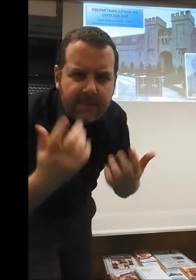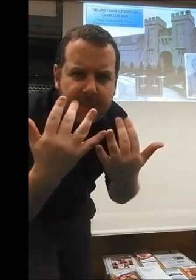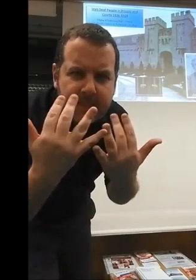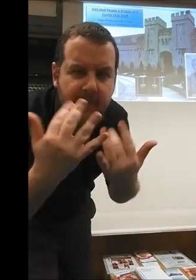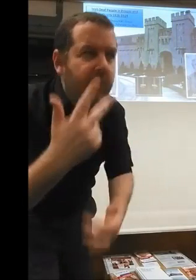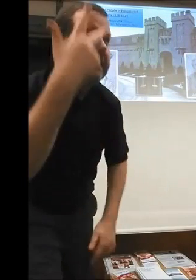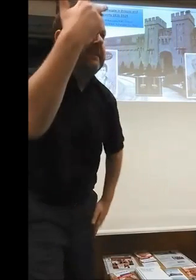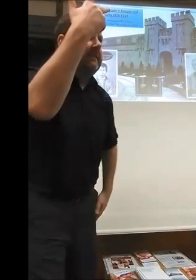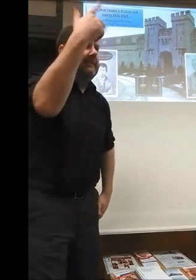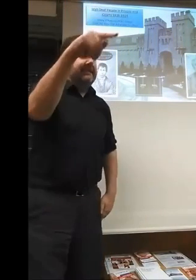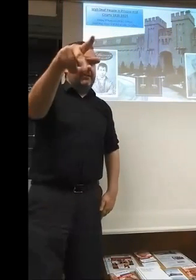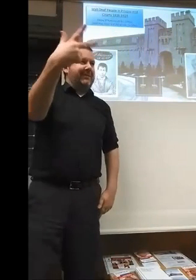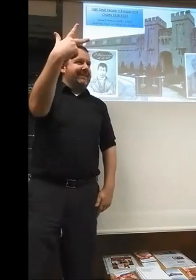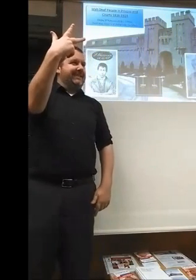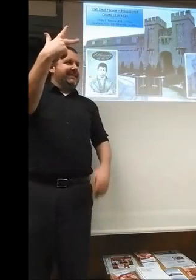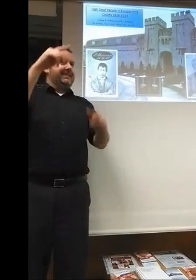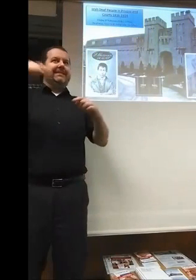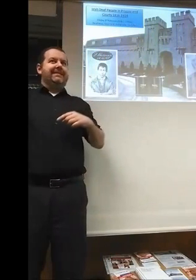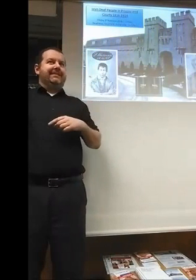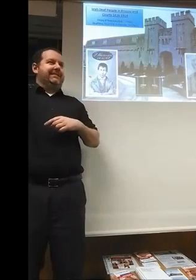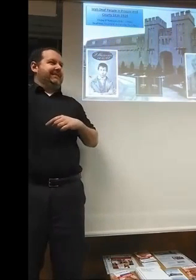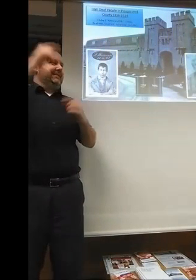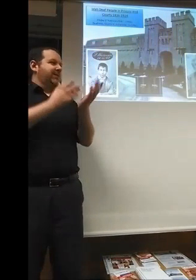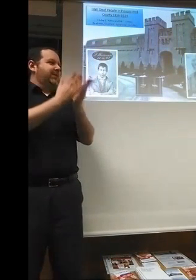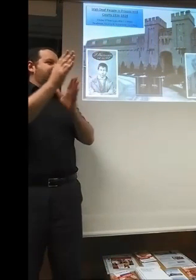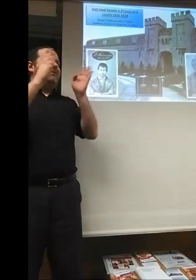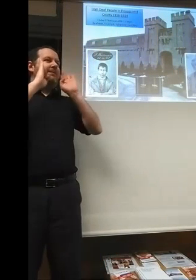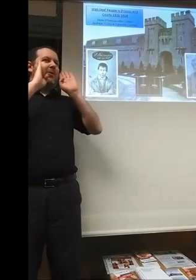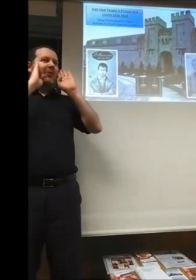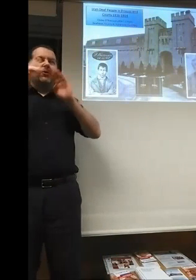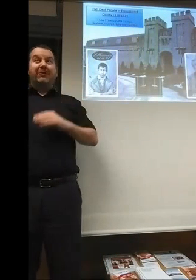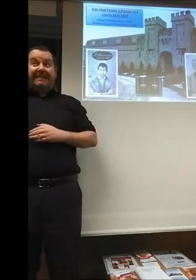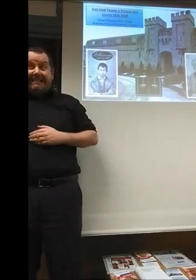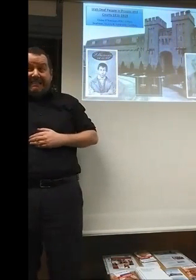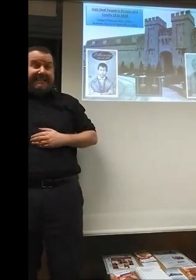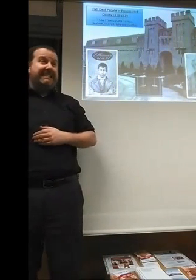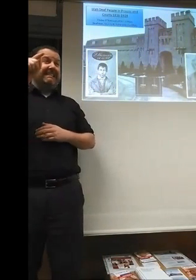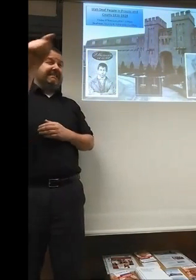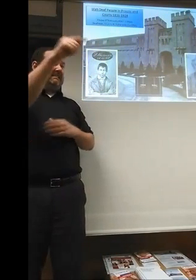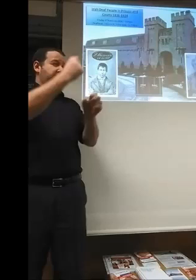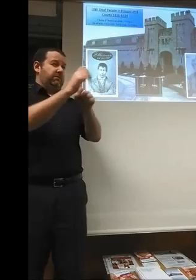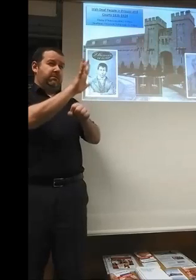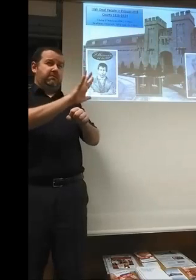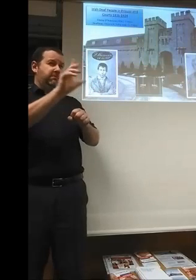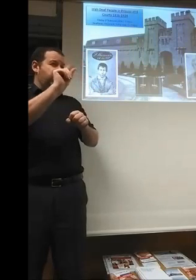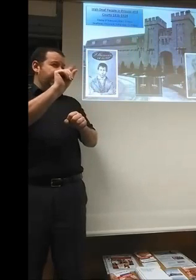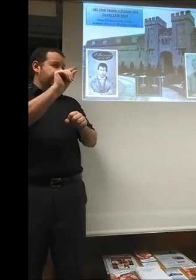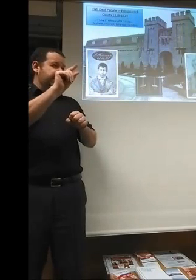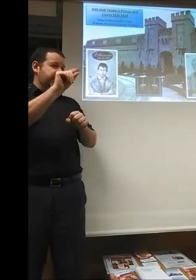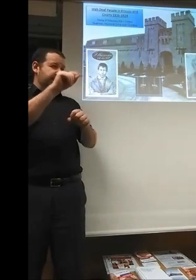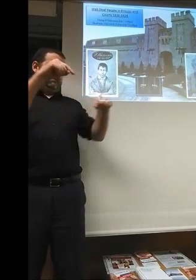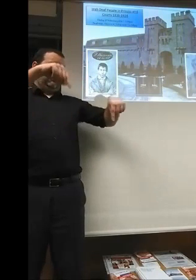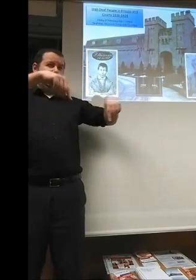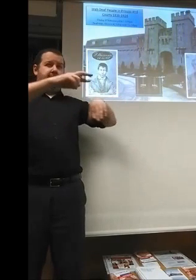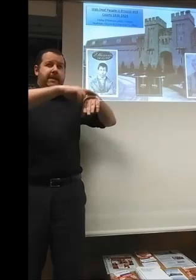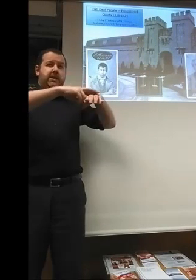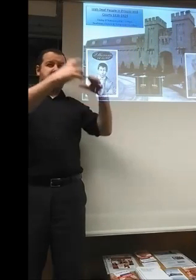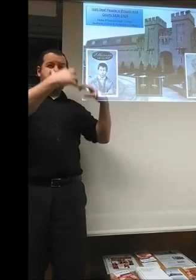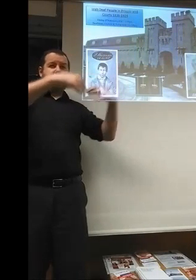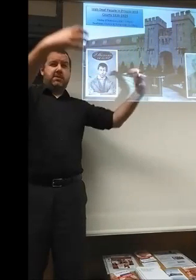Can you see me? How many is it? 3 people watching me. Three people watching me through Facebook and here there’s about 20 people here so